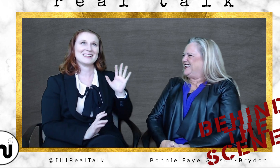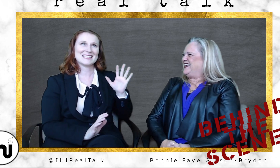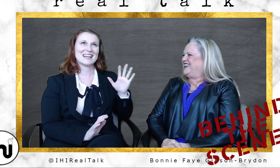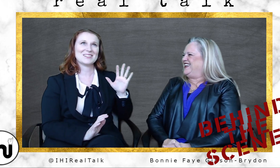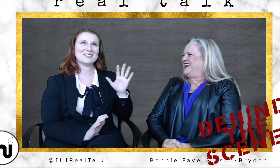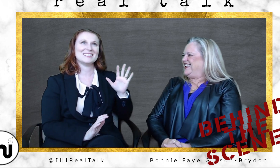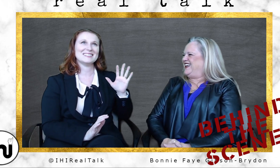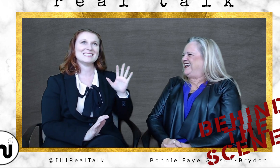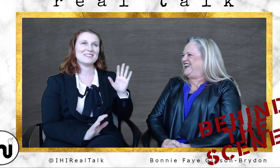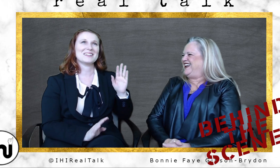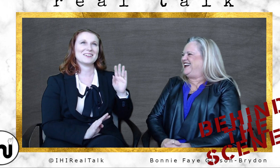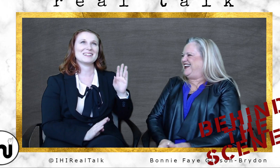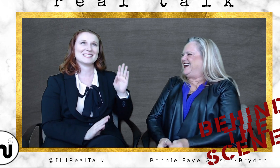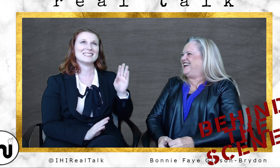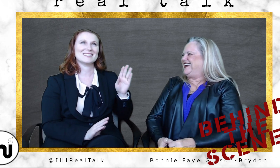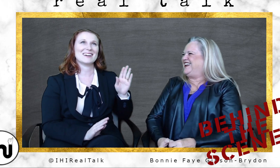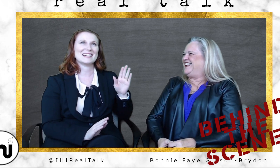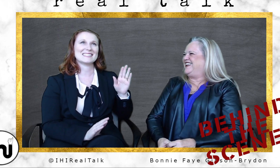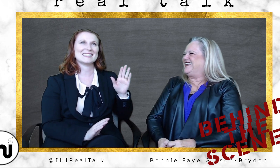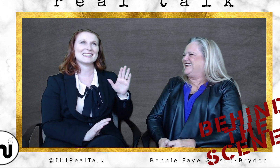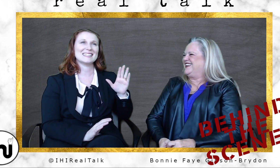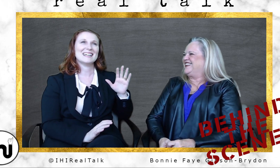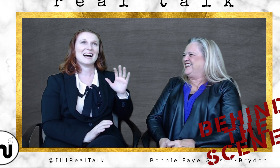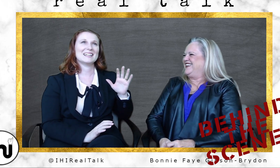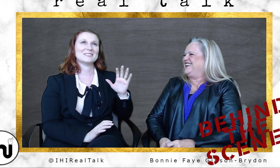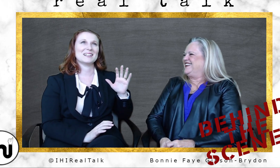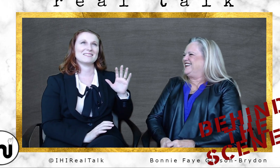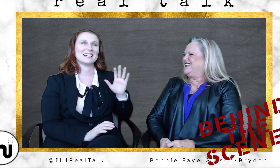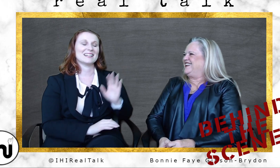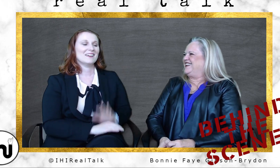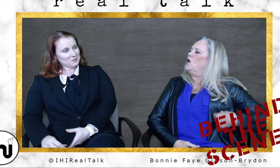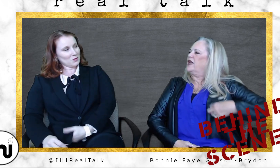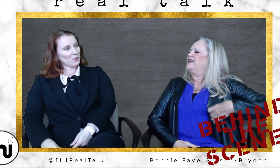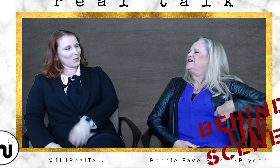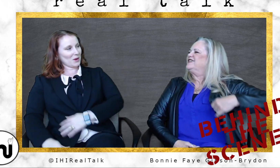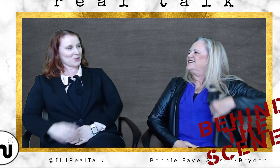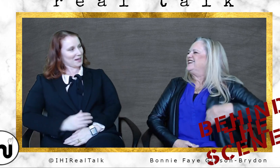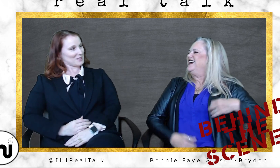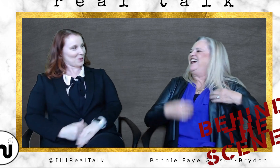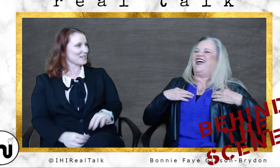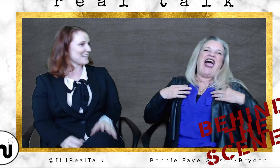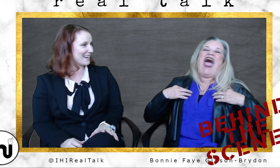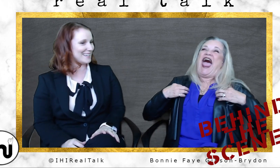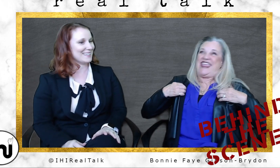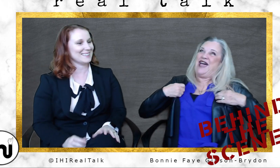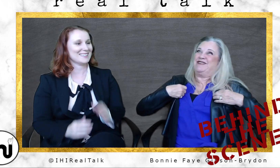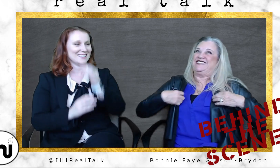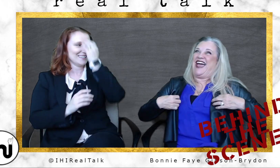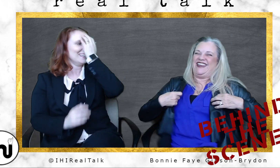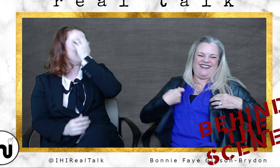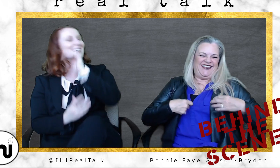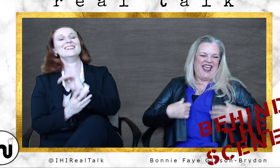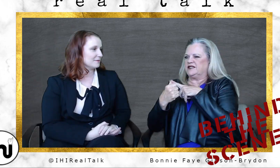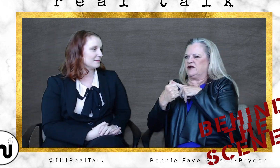schedule! Even though it is a little crazy, I do love it! The way you got so excited! Bonnie:I am excited! ok I'm